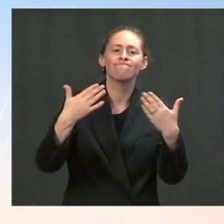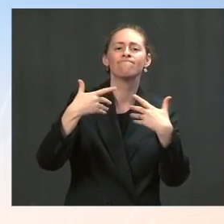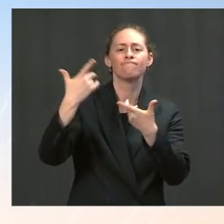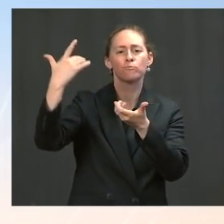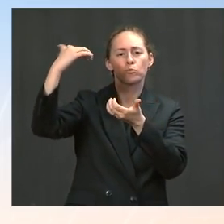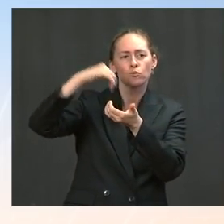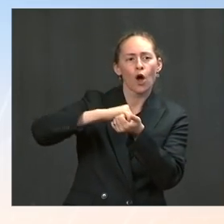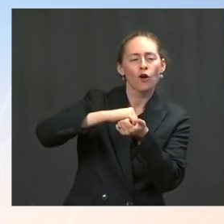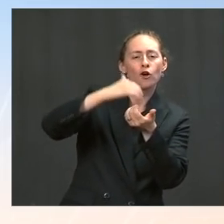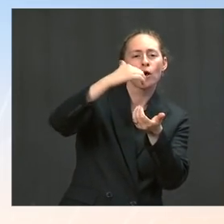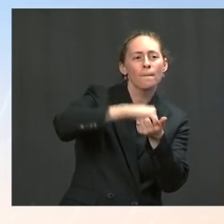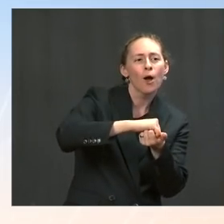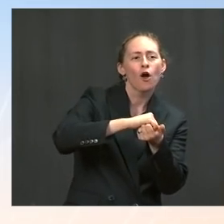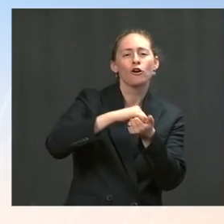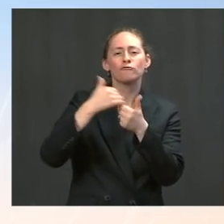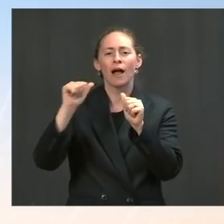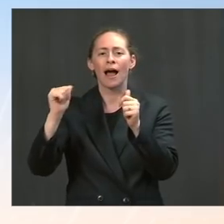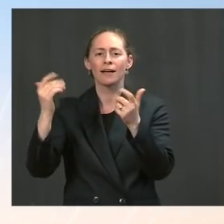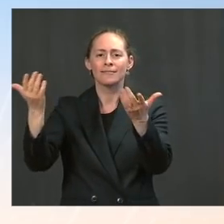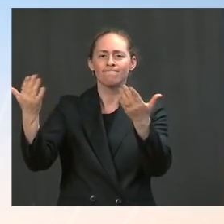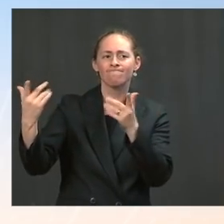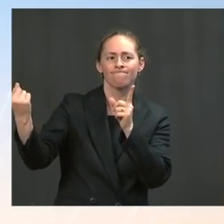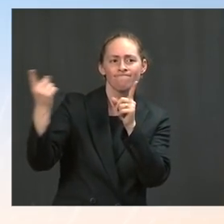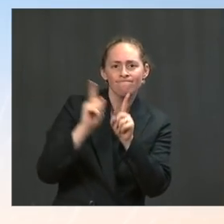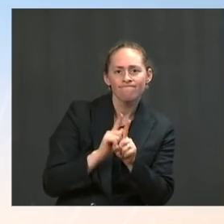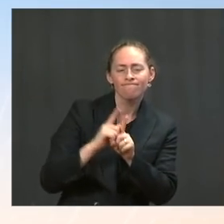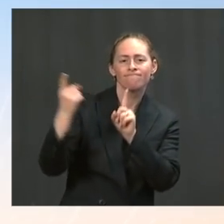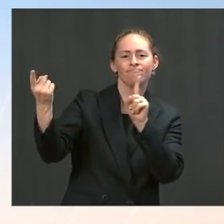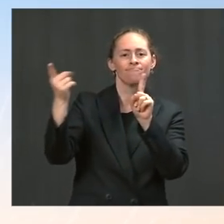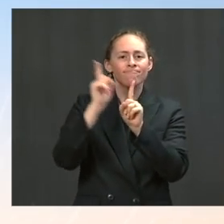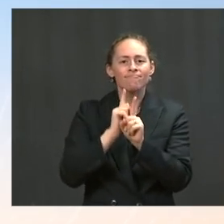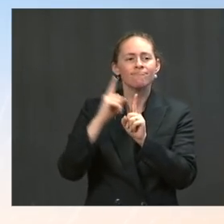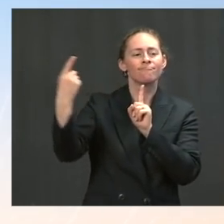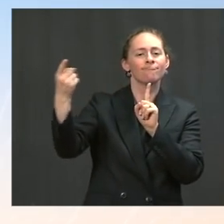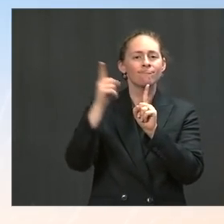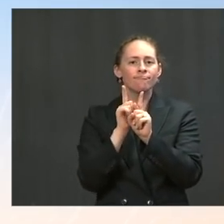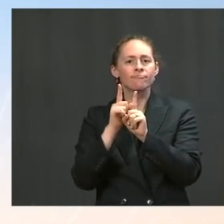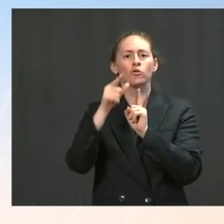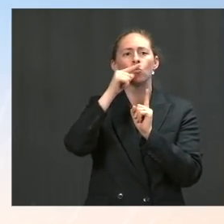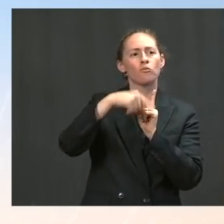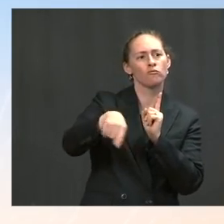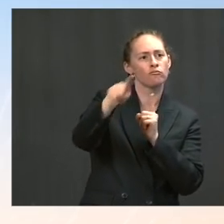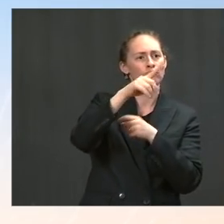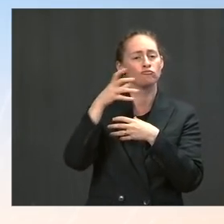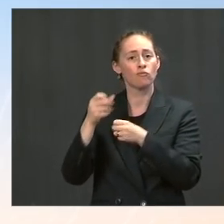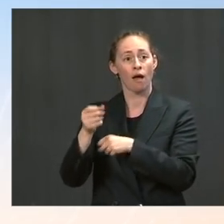many of whom you will never have heard of, and they may have five Twitter followers -- if they're on Twitter, which they probably are not if they're not on the coast and not liberal.